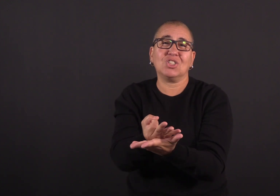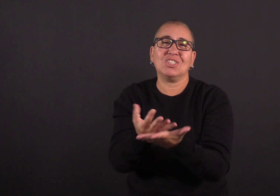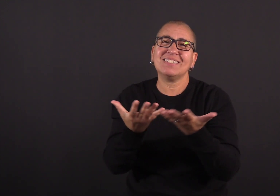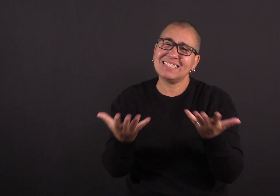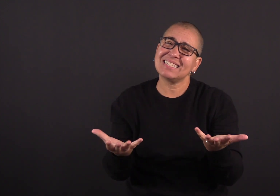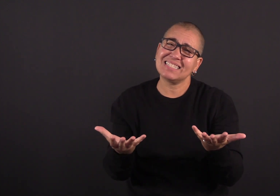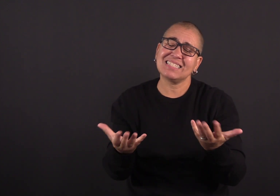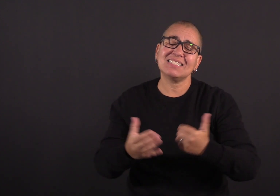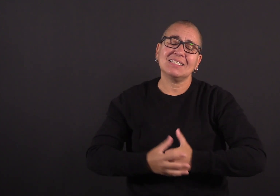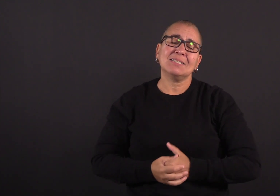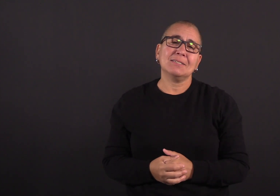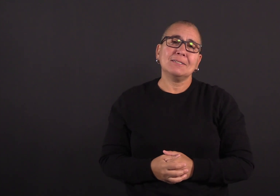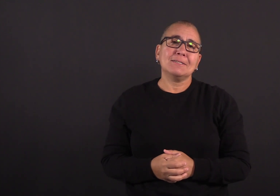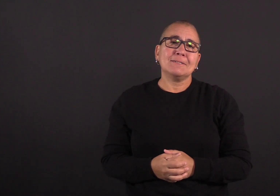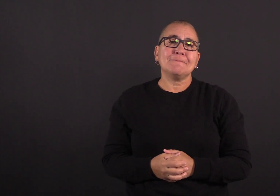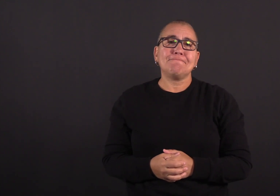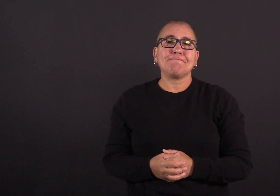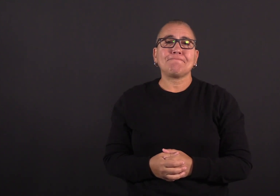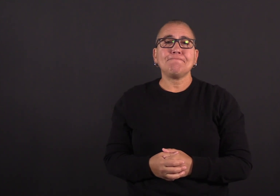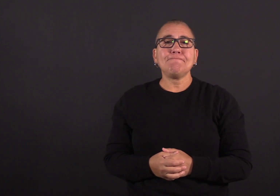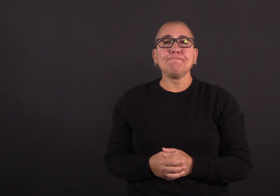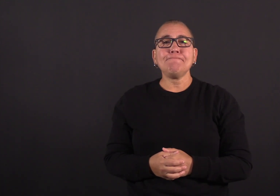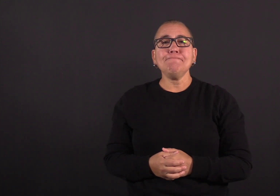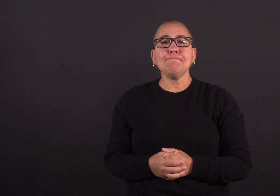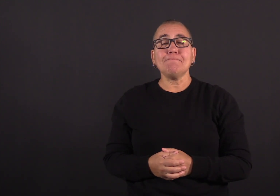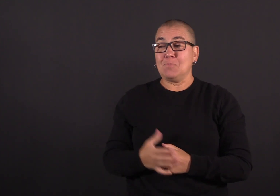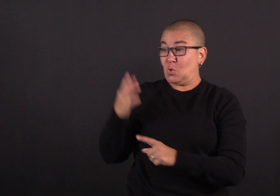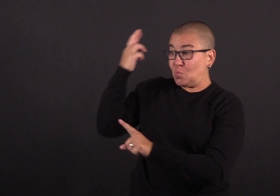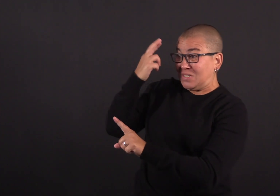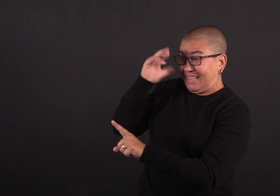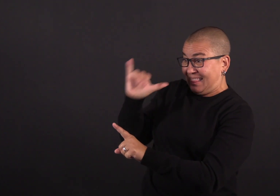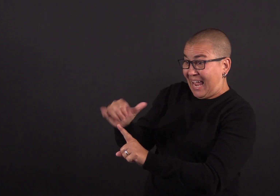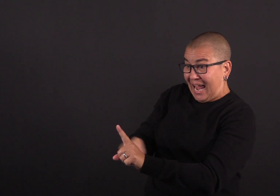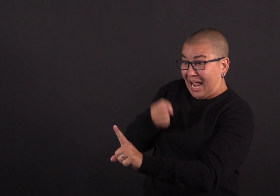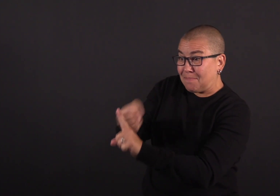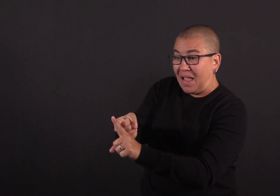“That means they won't be able to go to school, they won't be able to hang out with their friends.